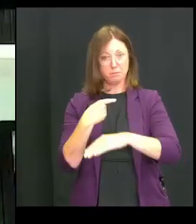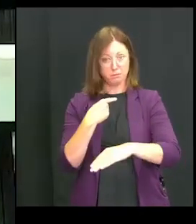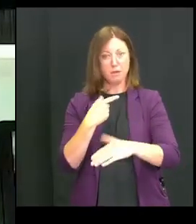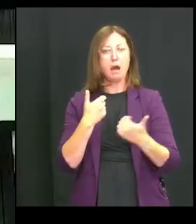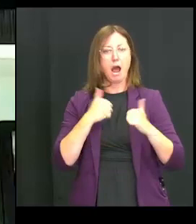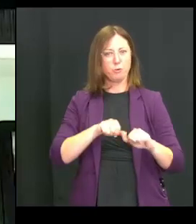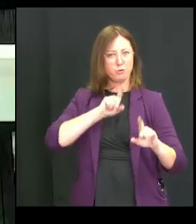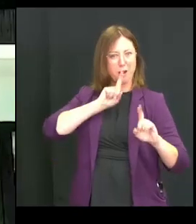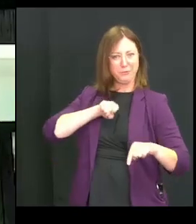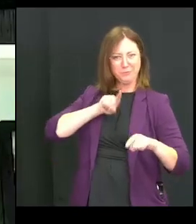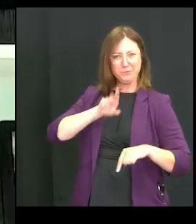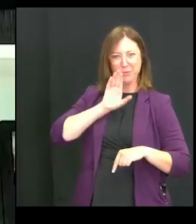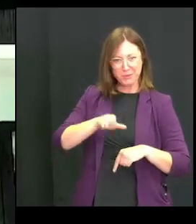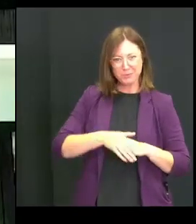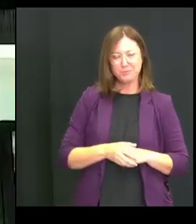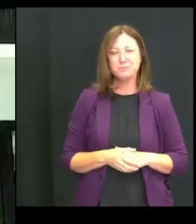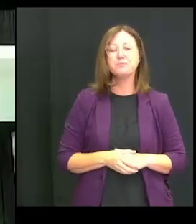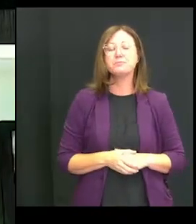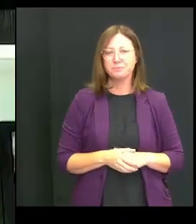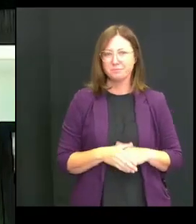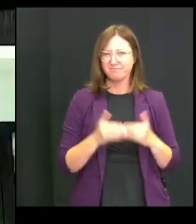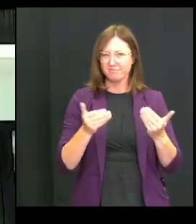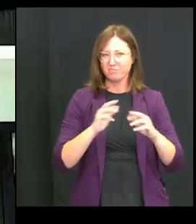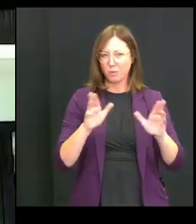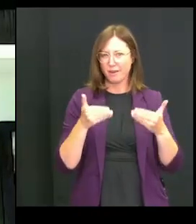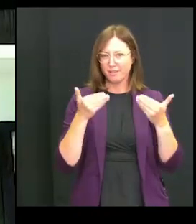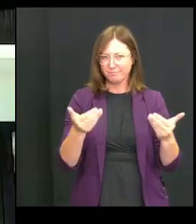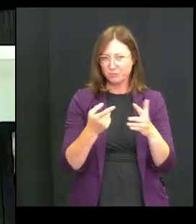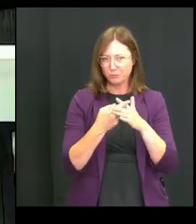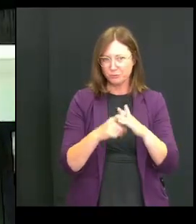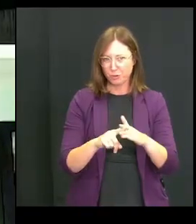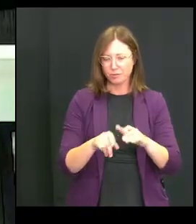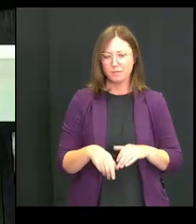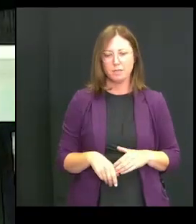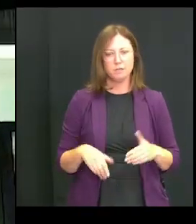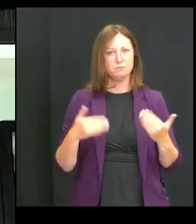So let's jump into this because there is so much that we can talk about.